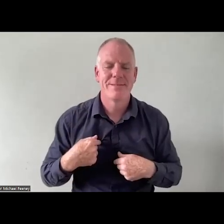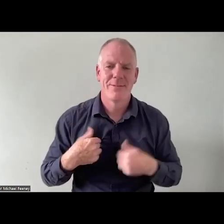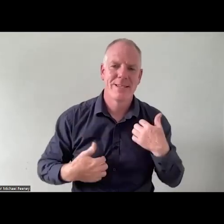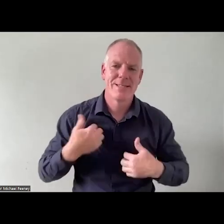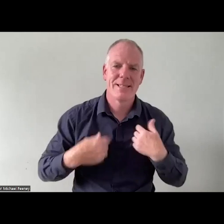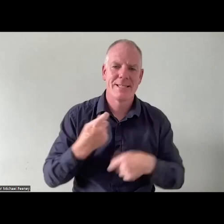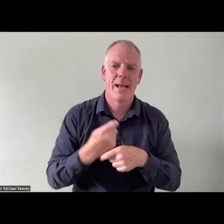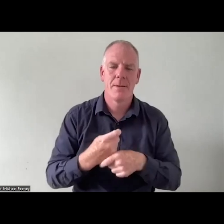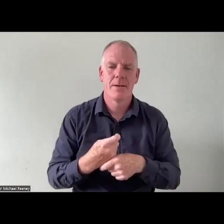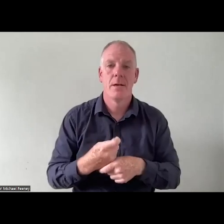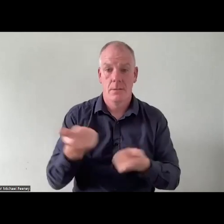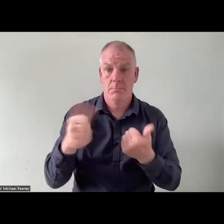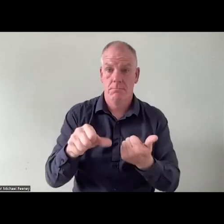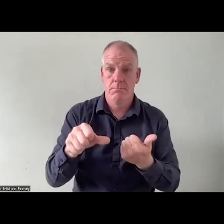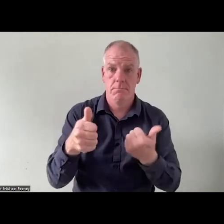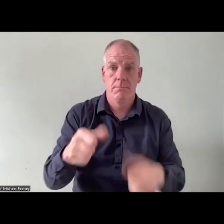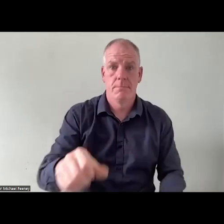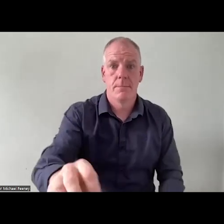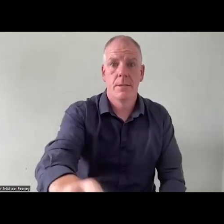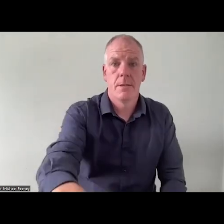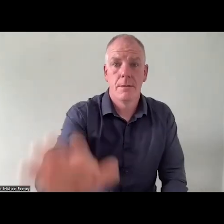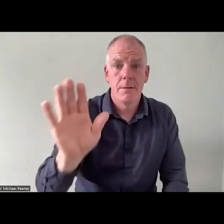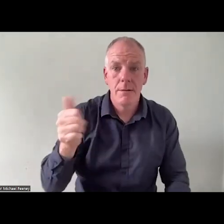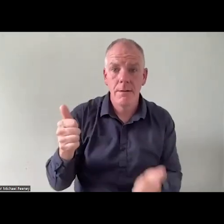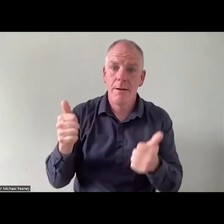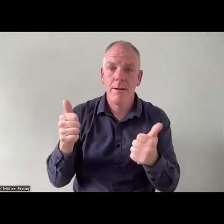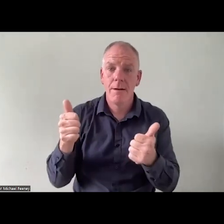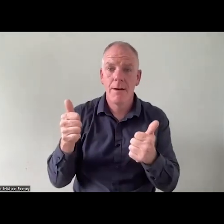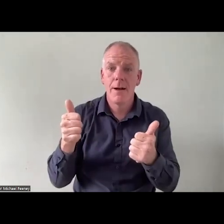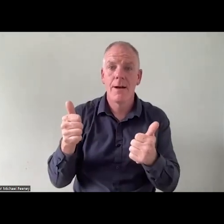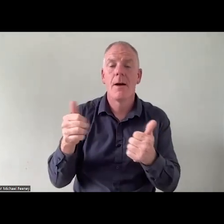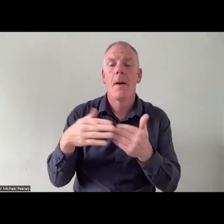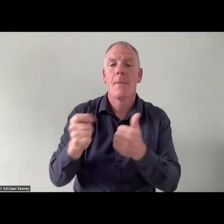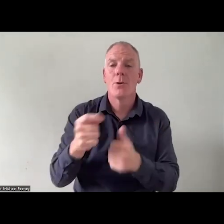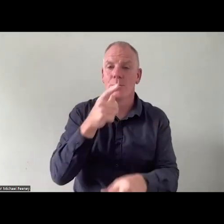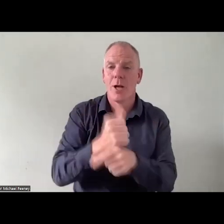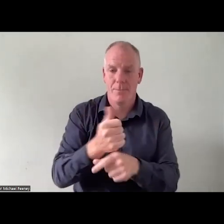The other thing I will mention, if I've got any time left, is that I've been largely talking about verbatim captioning,